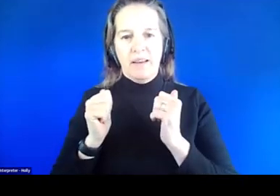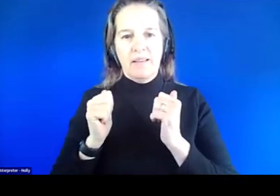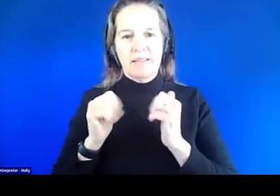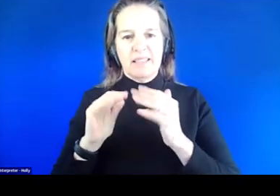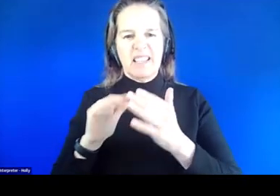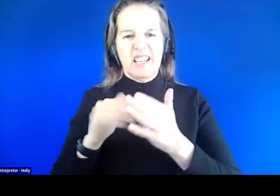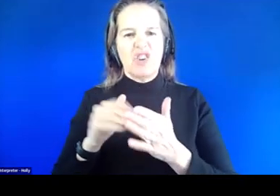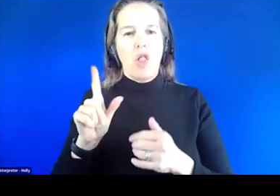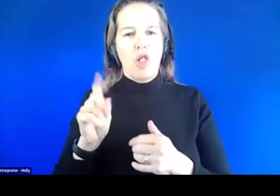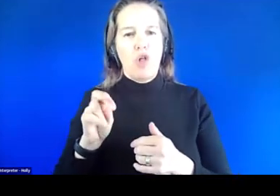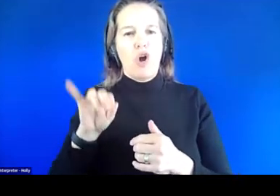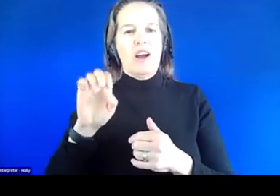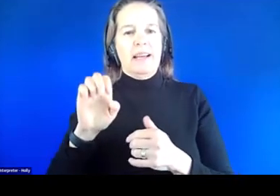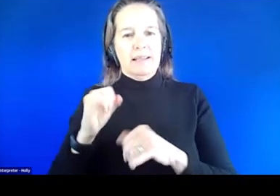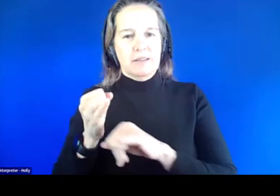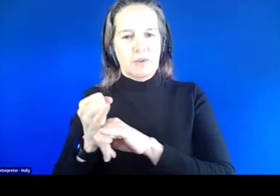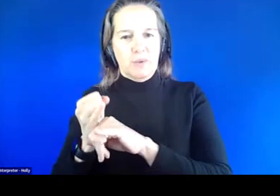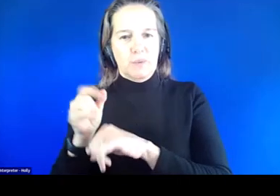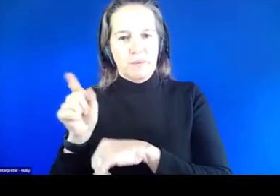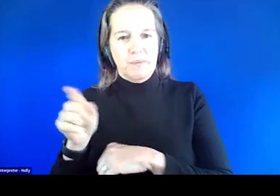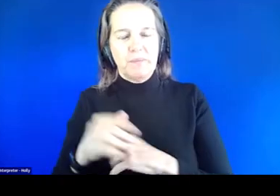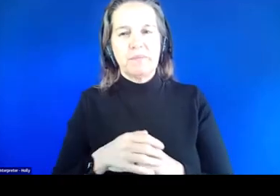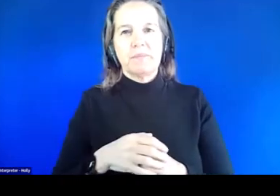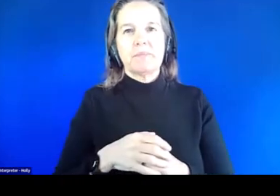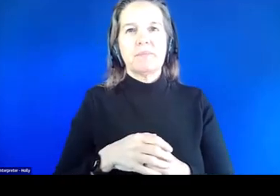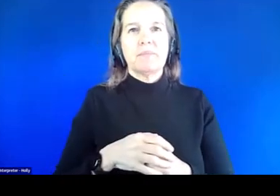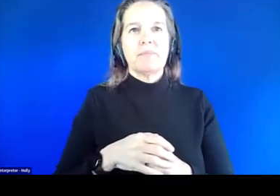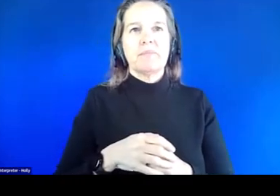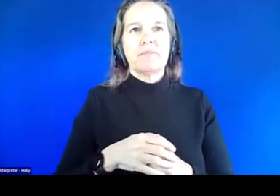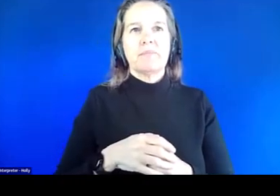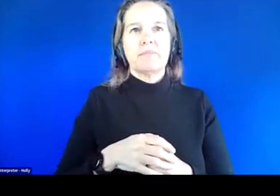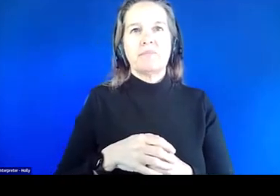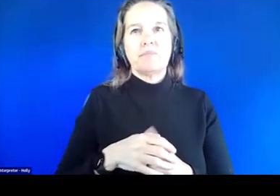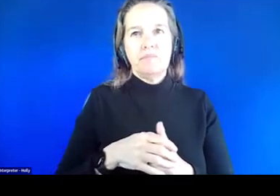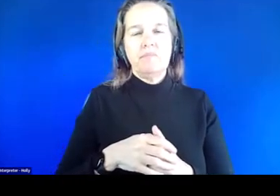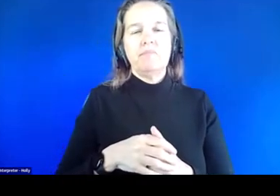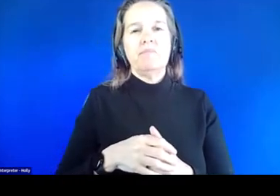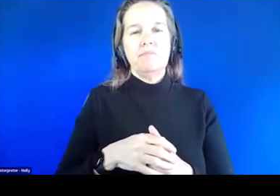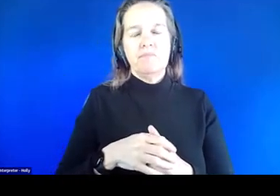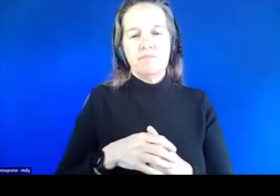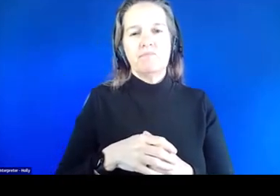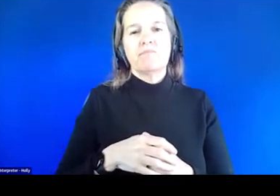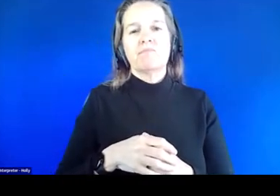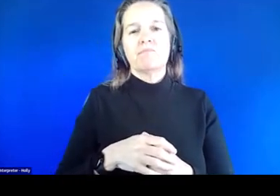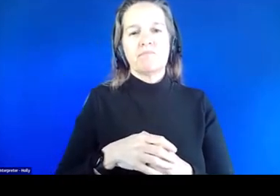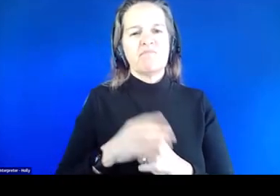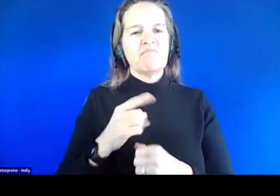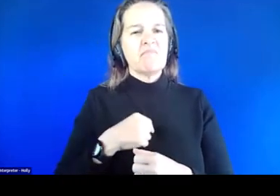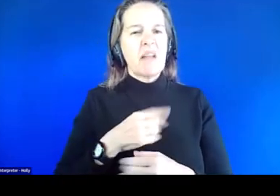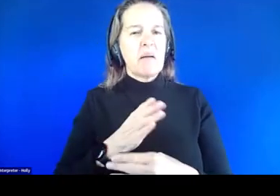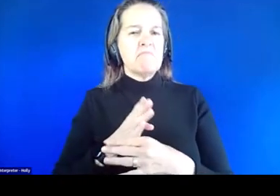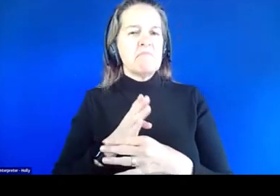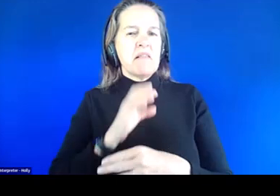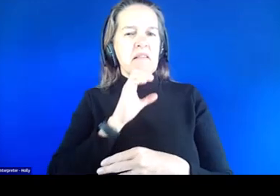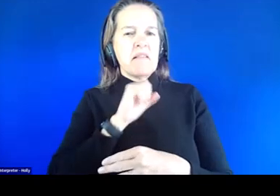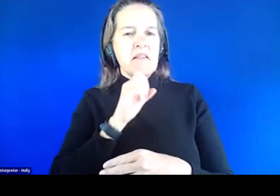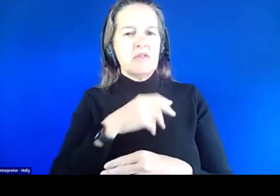And I am a middle-aged white male with brown